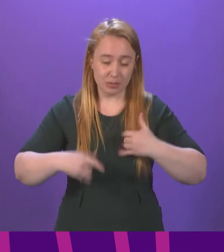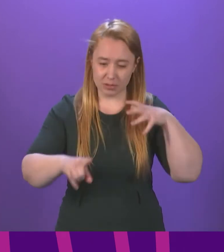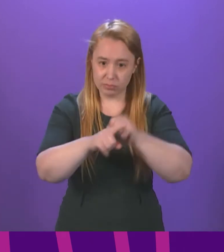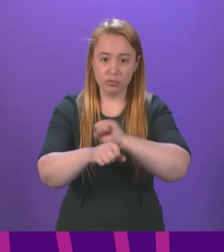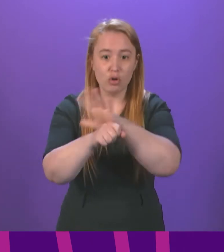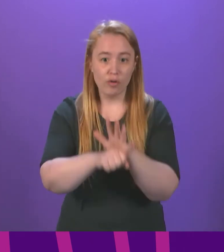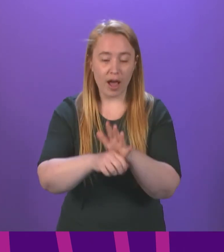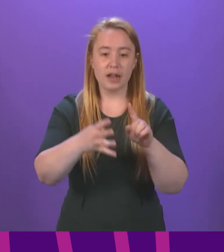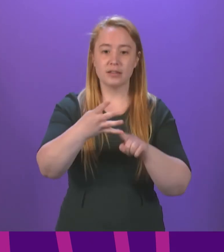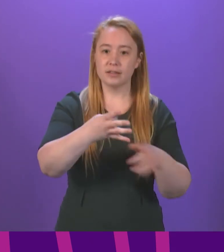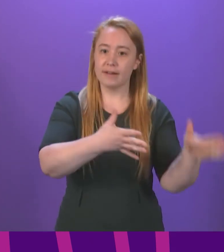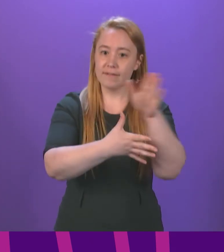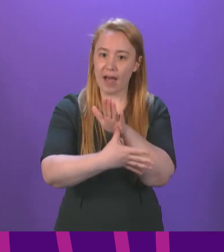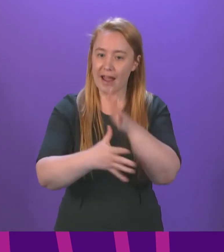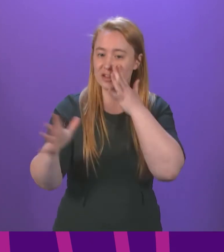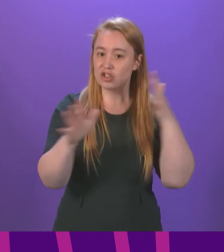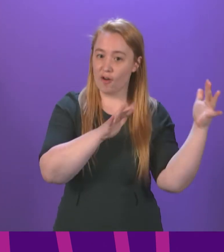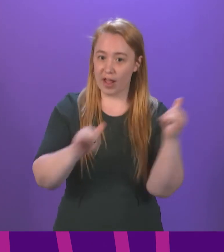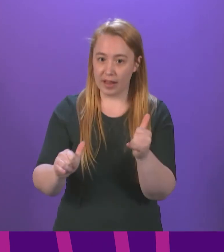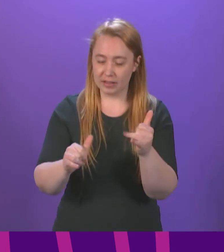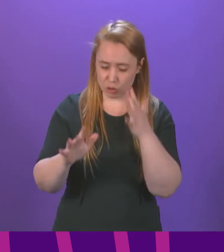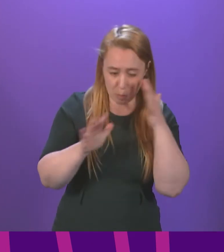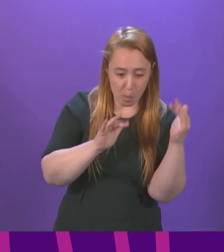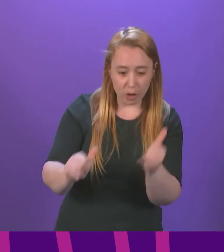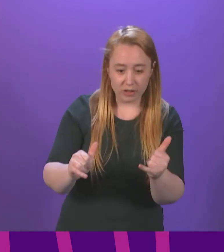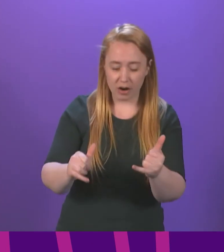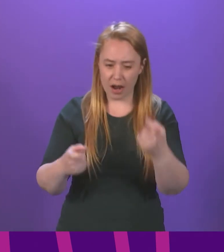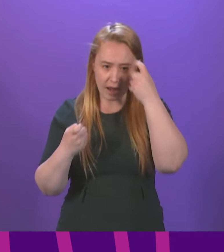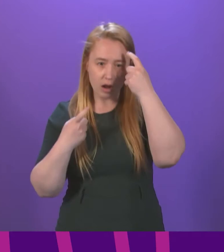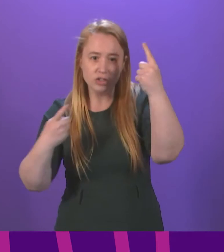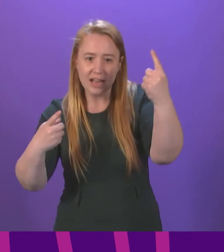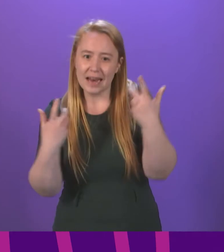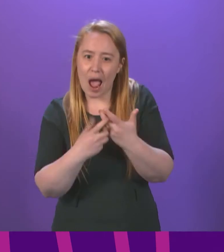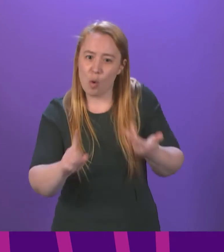for surveillance, to monitor prevalence and understand disease transmission.